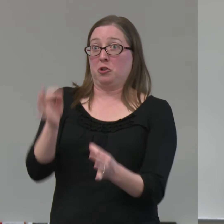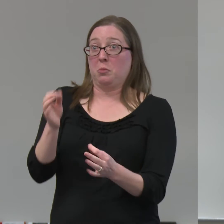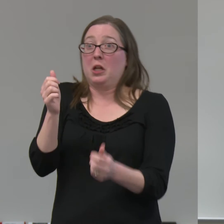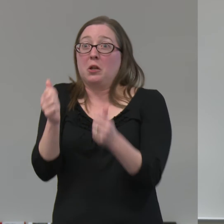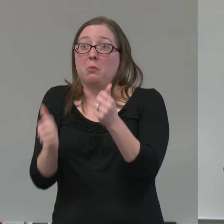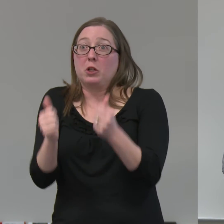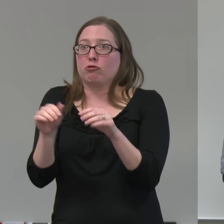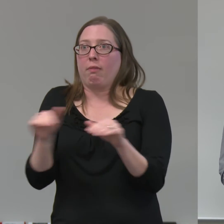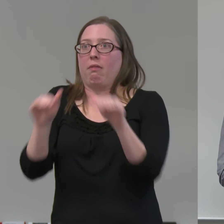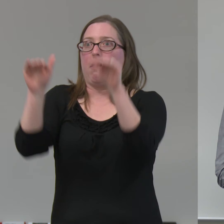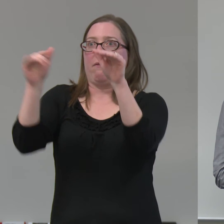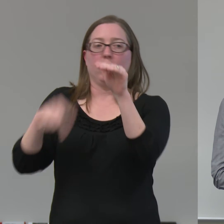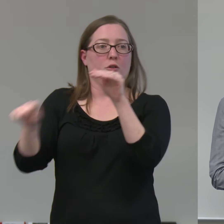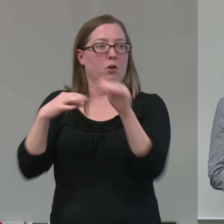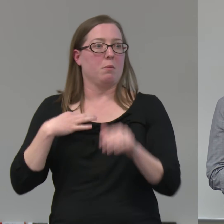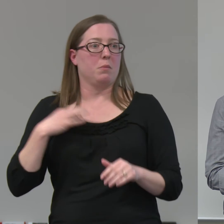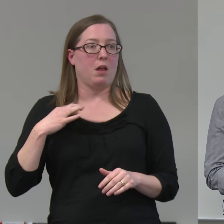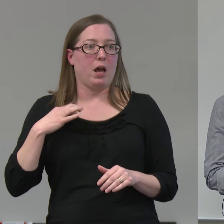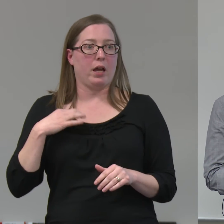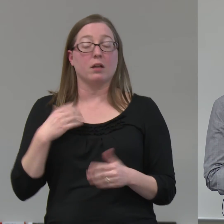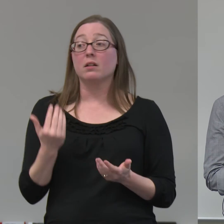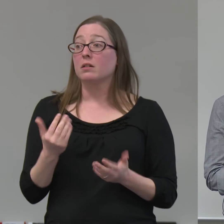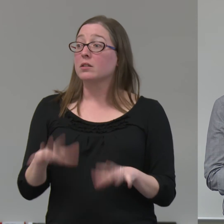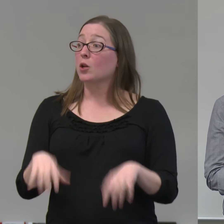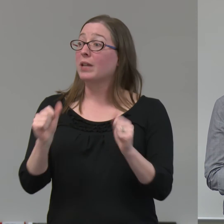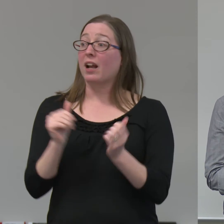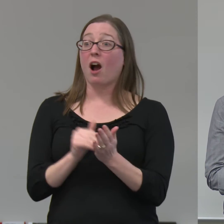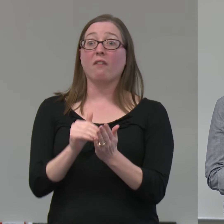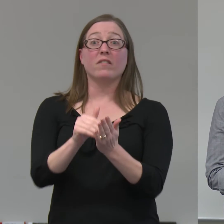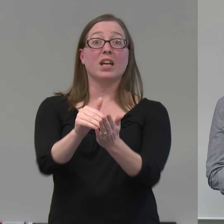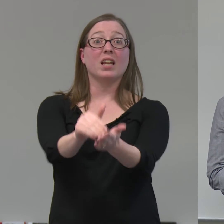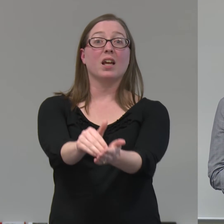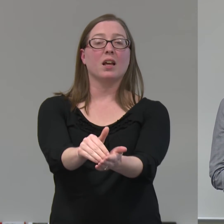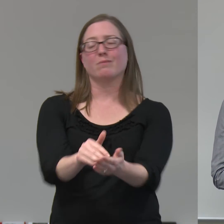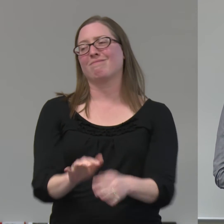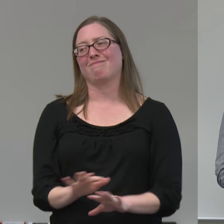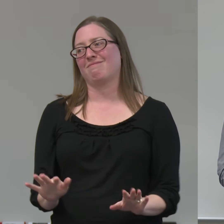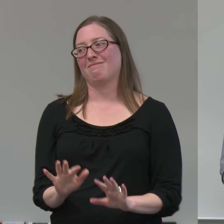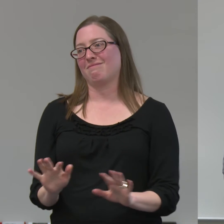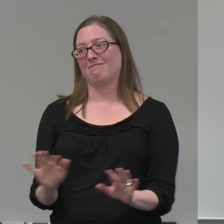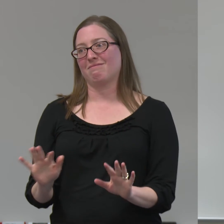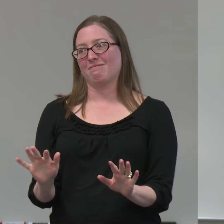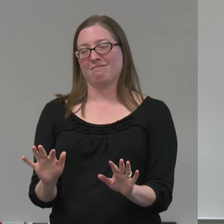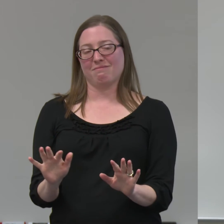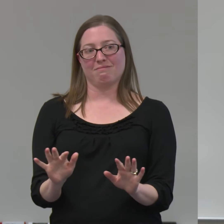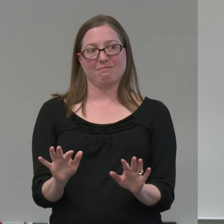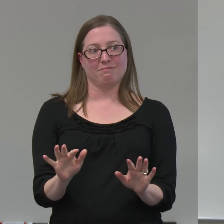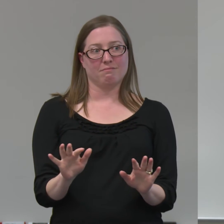so take them early. I don't say, "Take them often." I find that people, unless they're willing